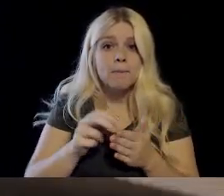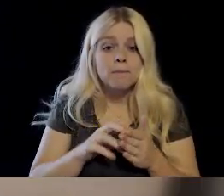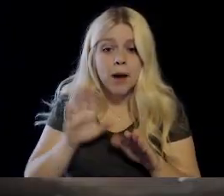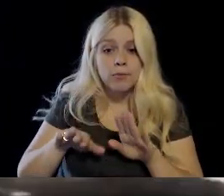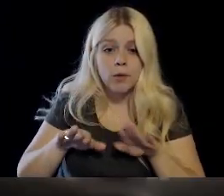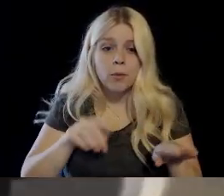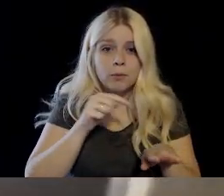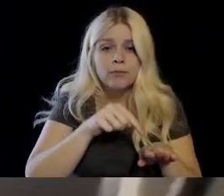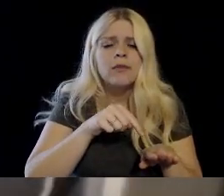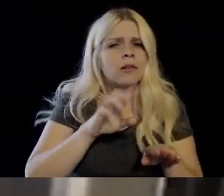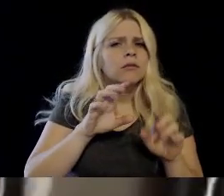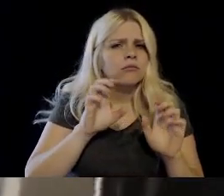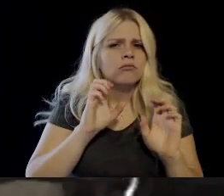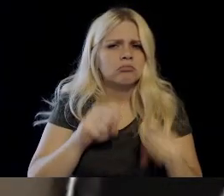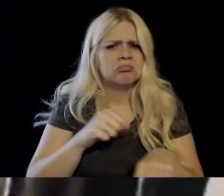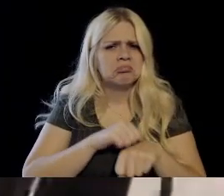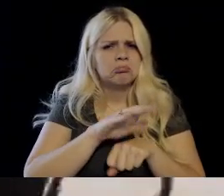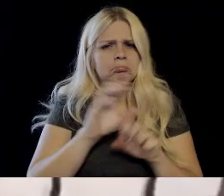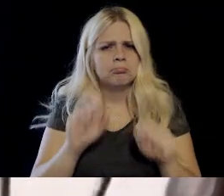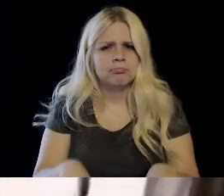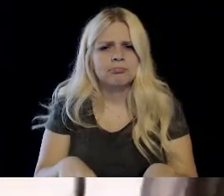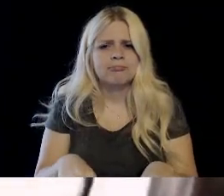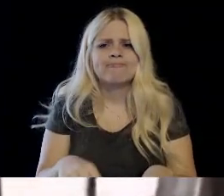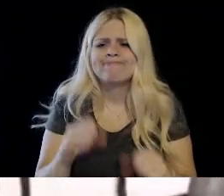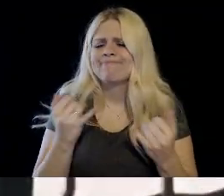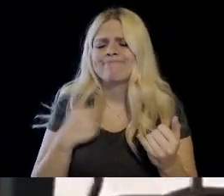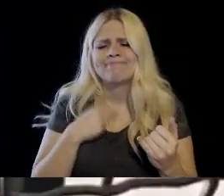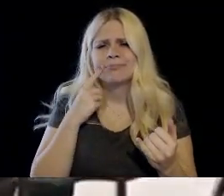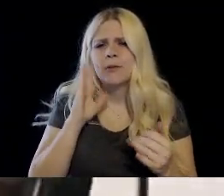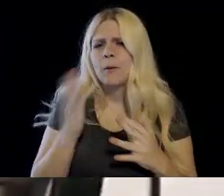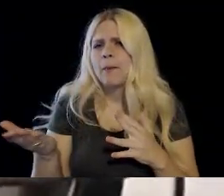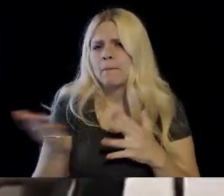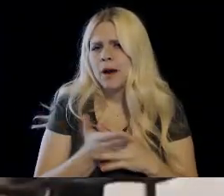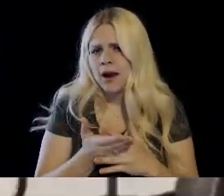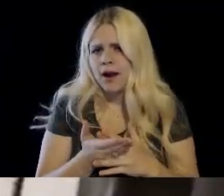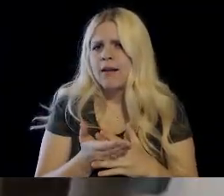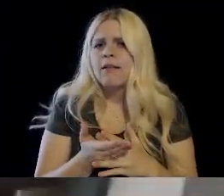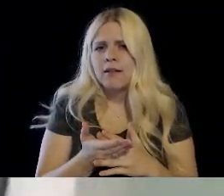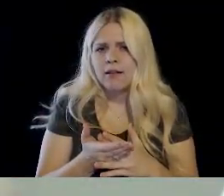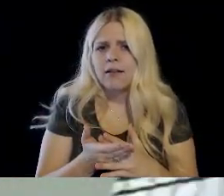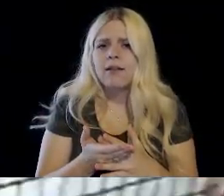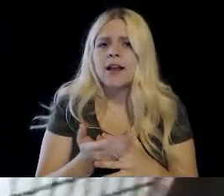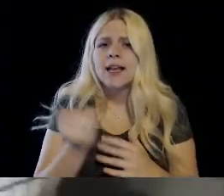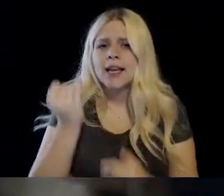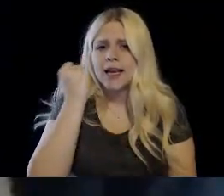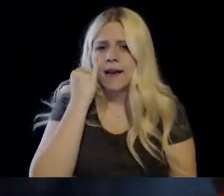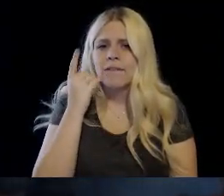Joanne: Yeah, we're going to take a break on that. And we're thinking, too, if she were to come out and then she's going to get all -